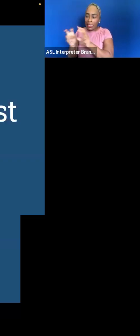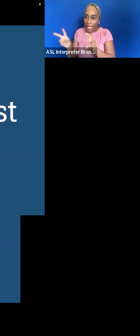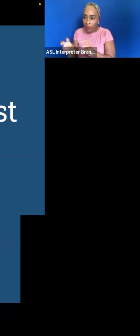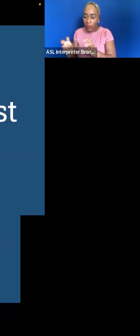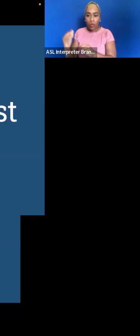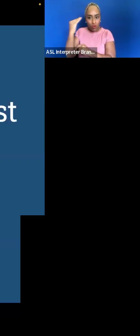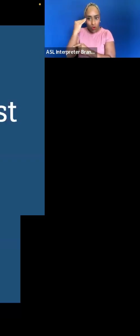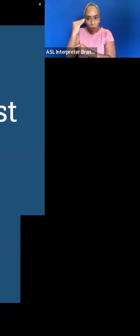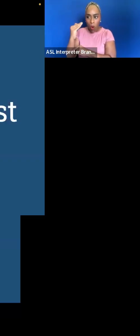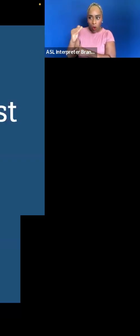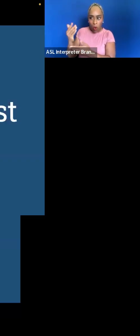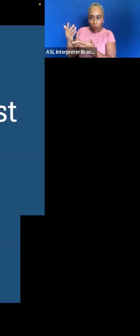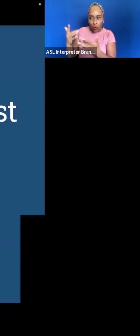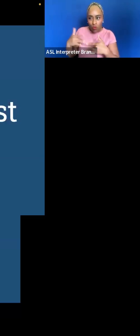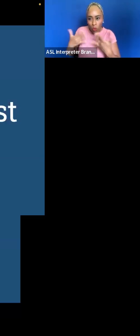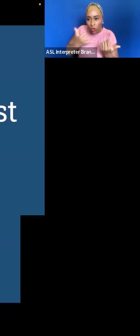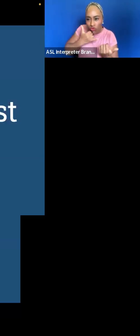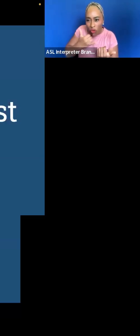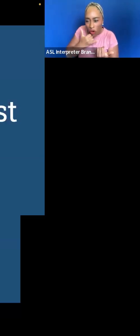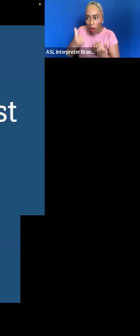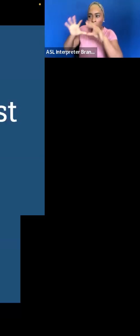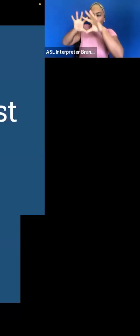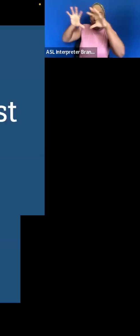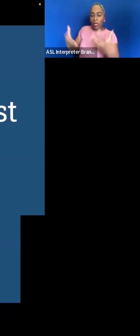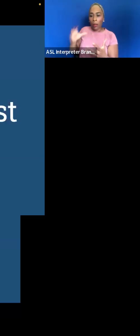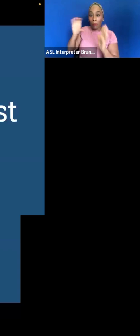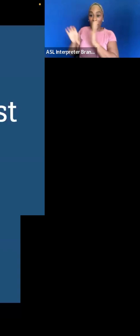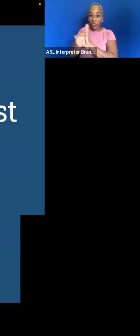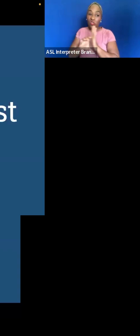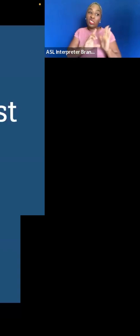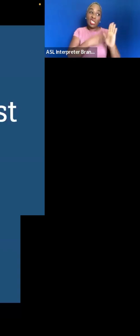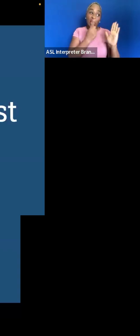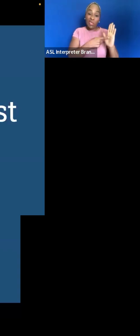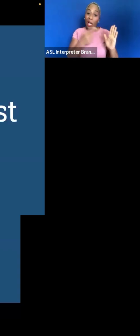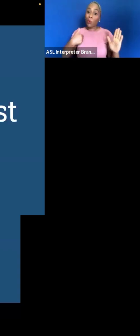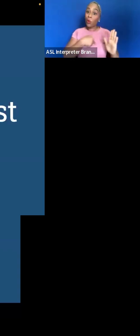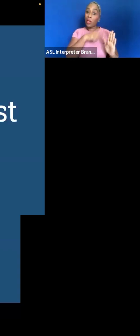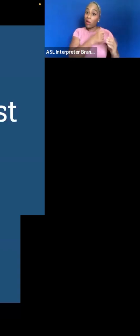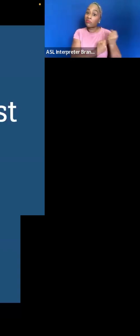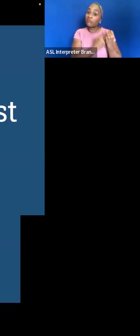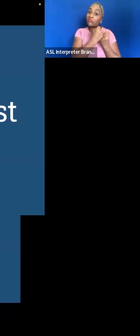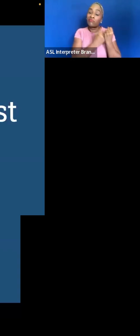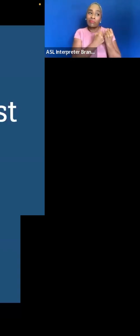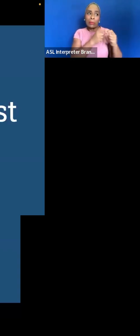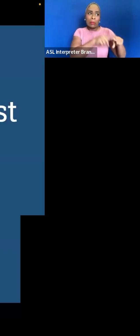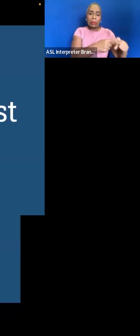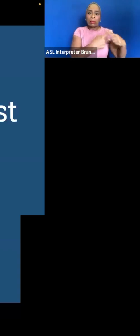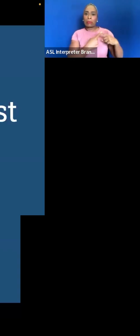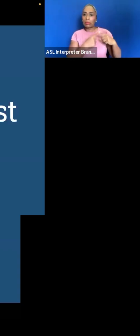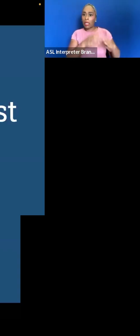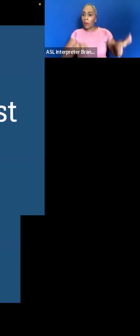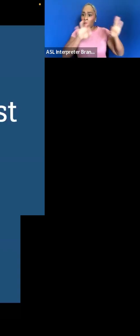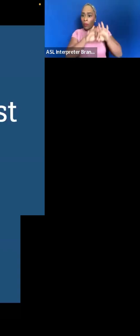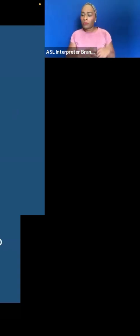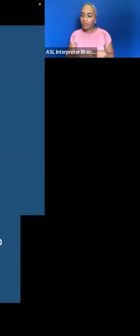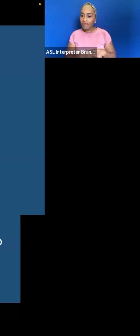And to do that, sometimes we need to lean on each other. So I'll move on to the next slide. And it's nothing really we have to look at today.